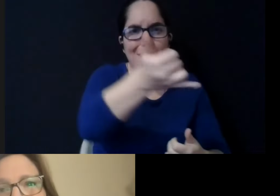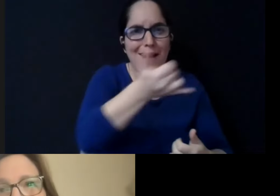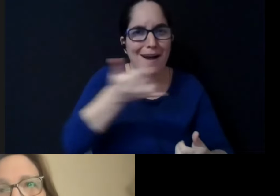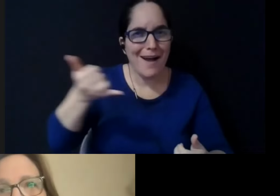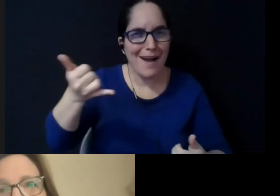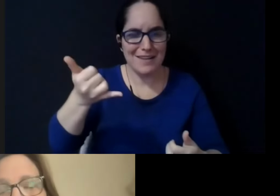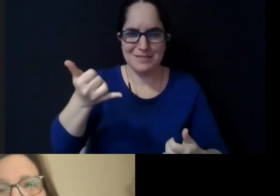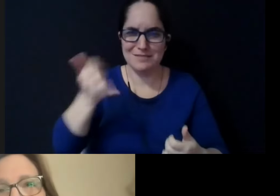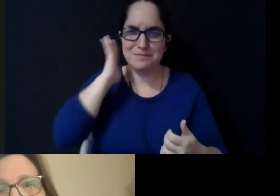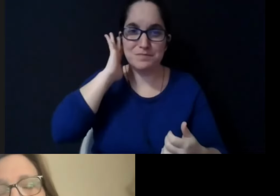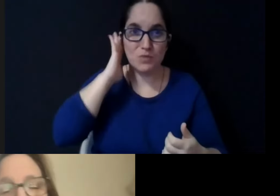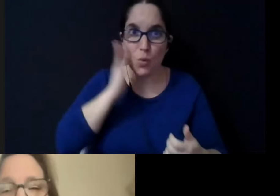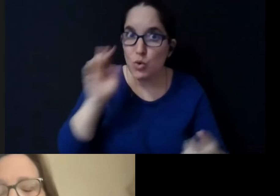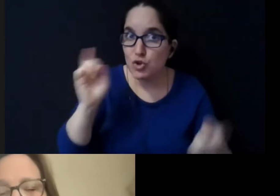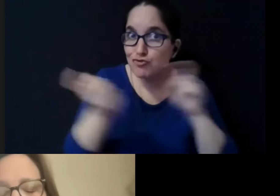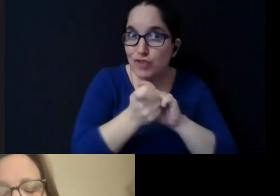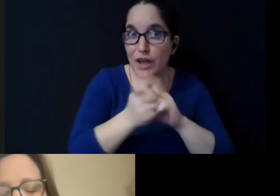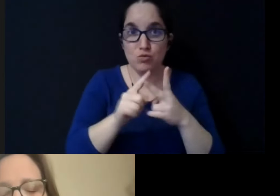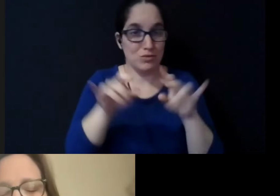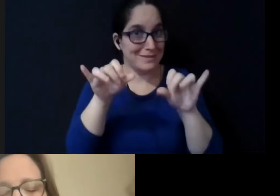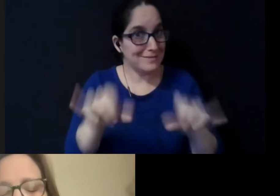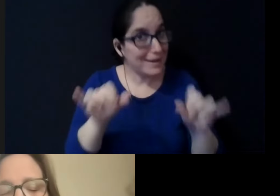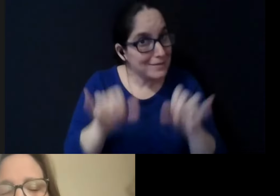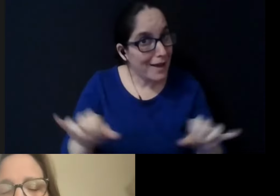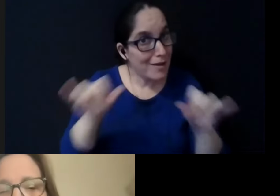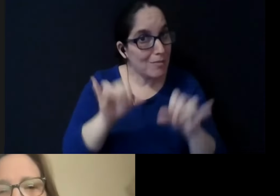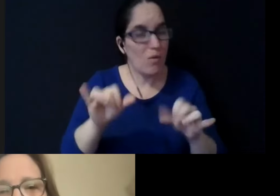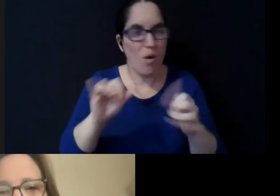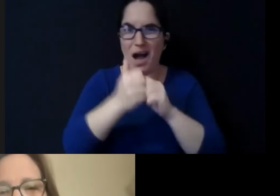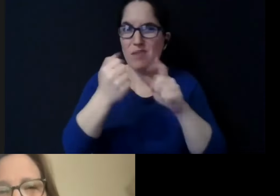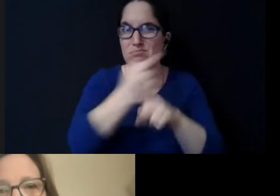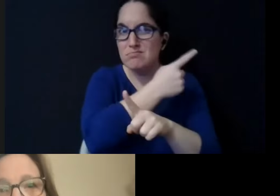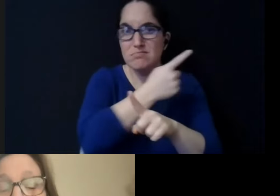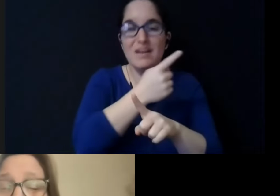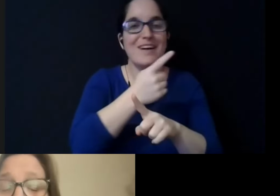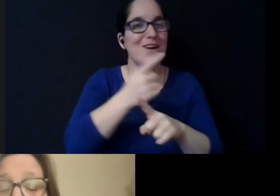So, it gives you kind of insight into an original idea and you see where it takes you. It also just